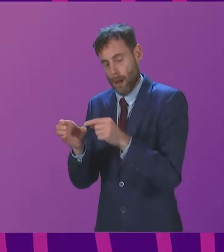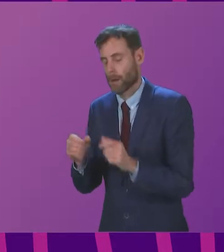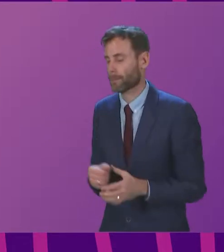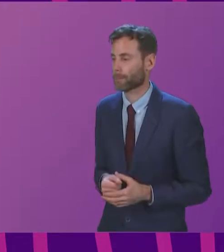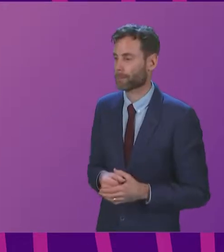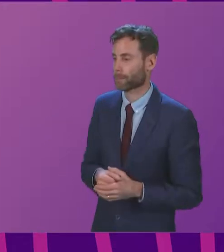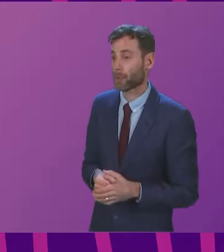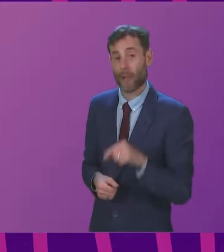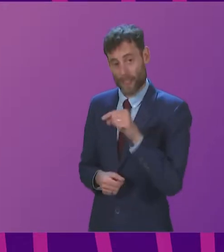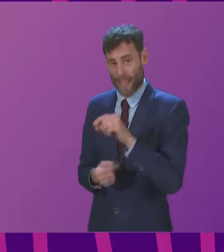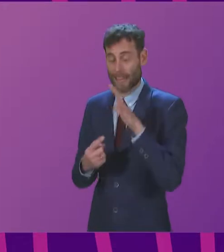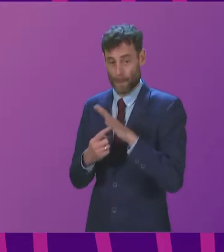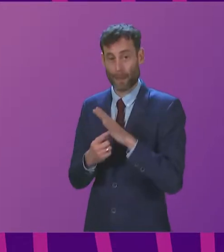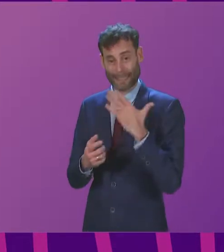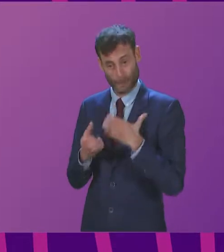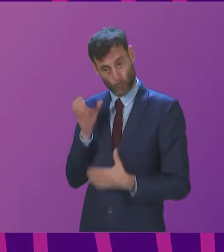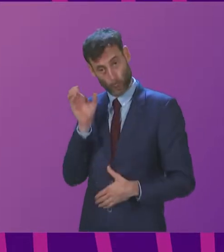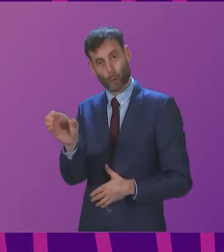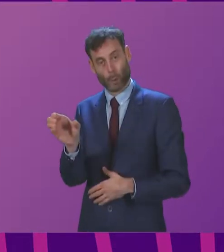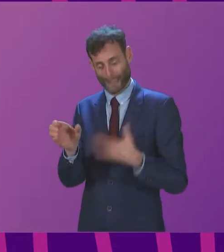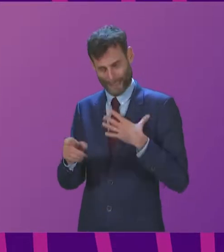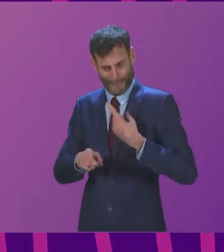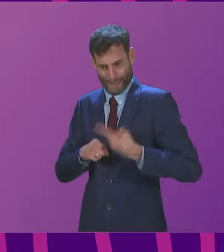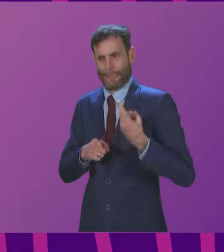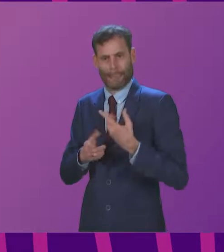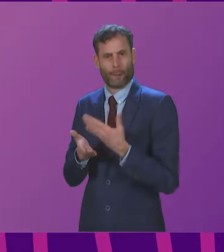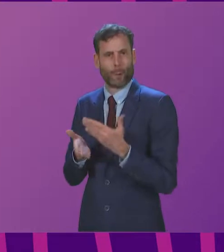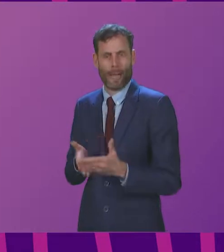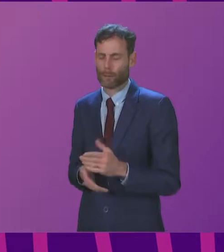app. That is important and it is right that it happens. I am not sure what the Conservatives